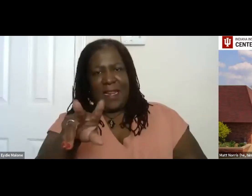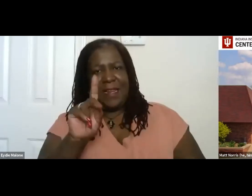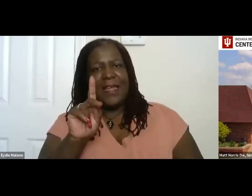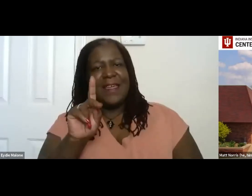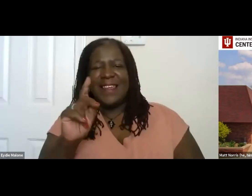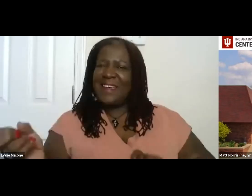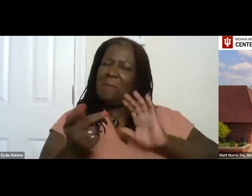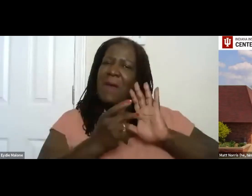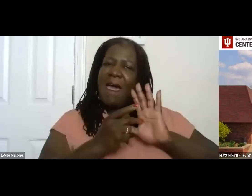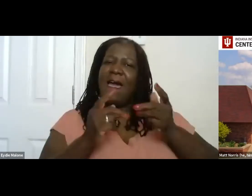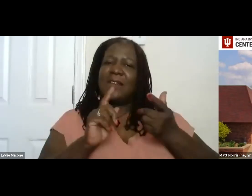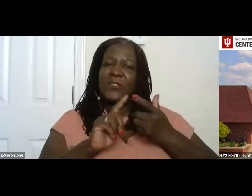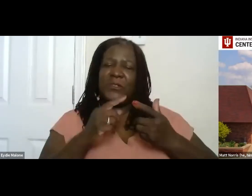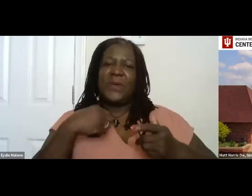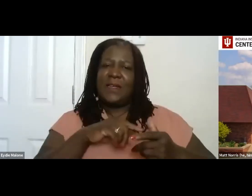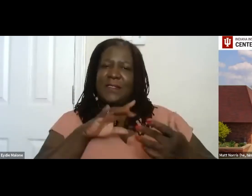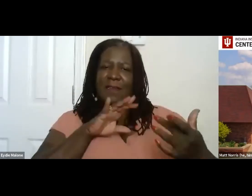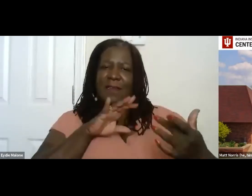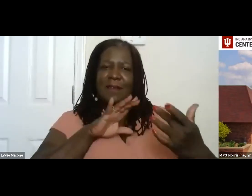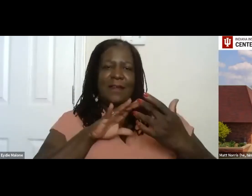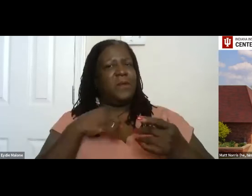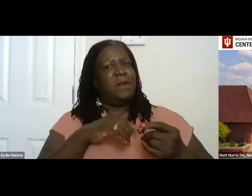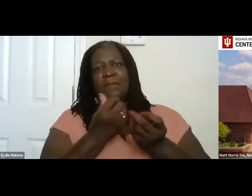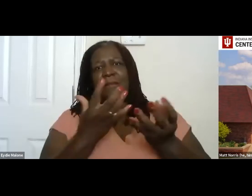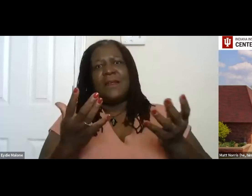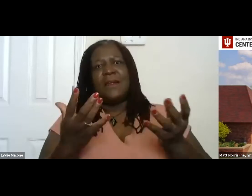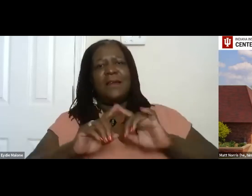We're always adding new things, new resources that we're developing here at the Indiana